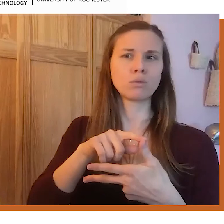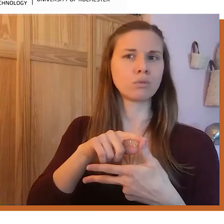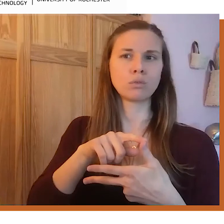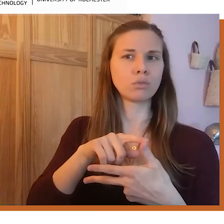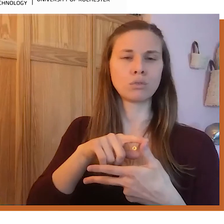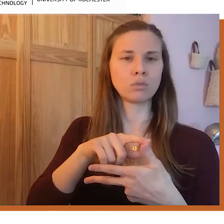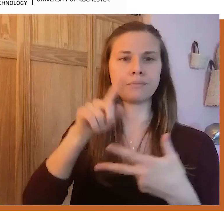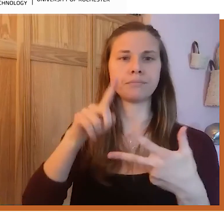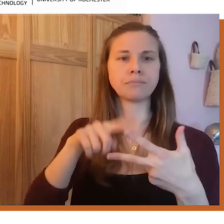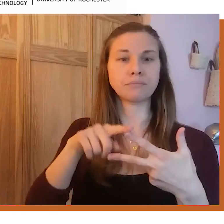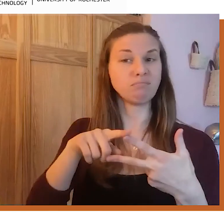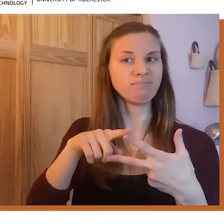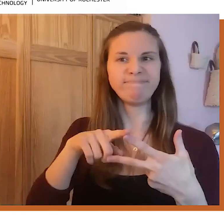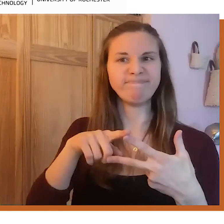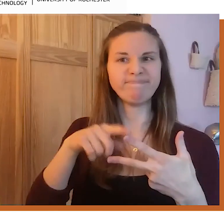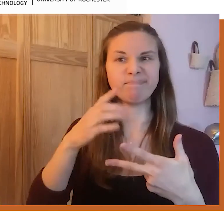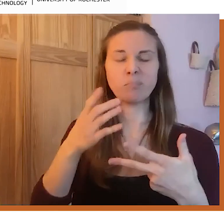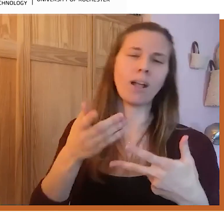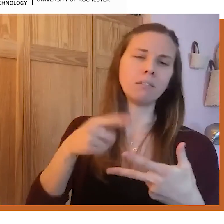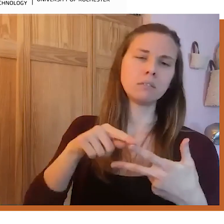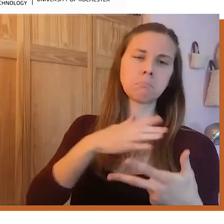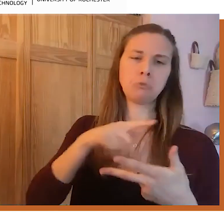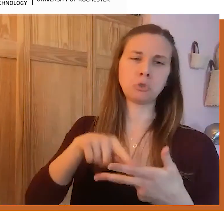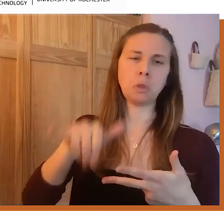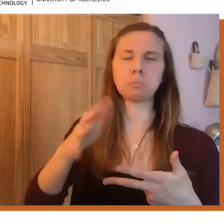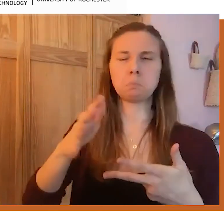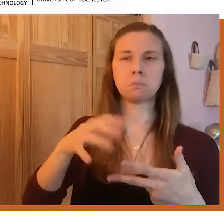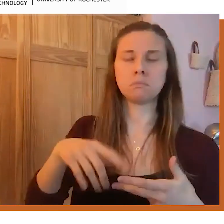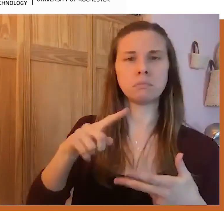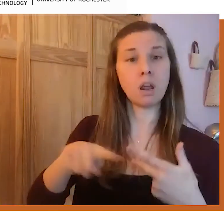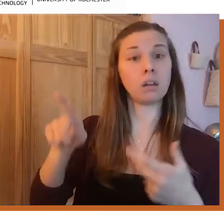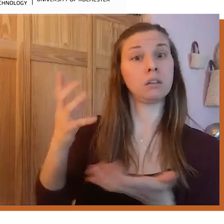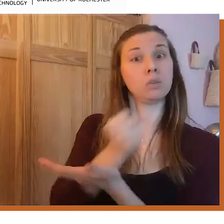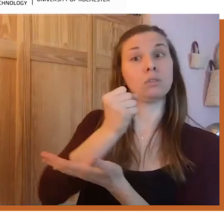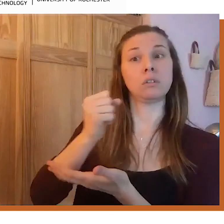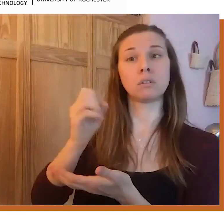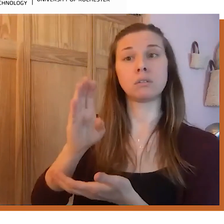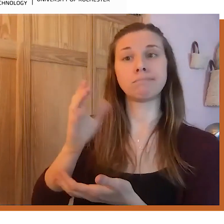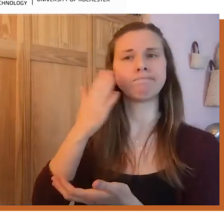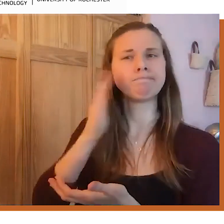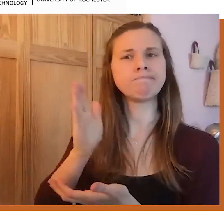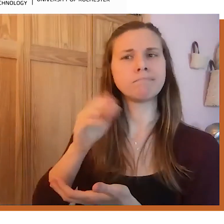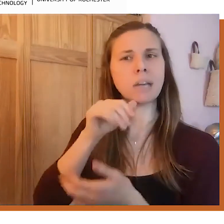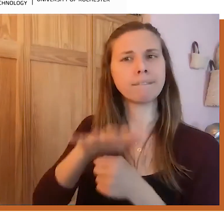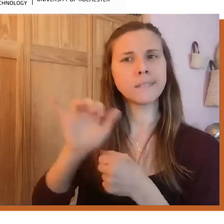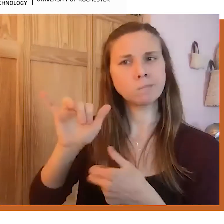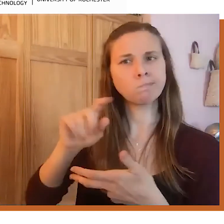comprehensive contraceptive counseling. They also don't often have access to contraception,